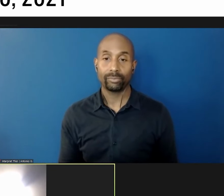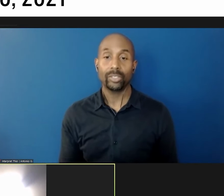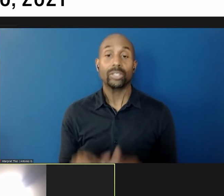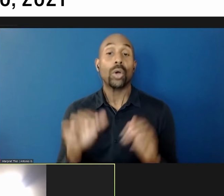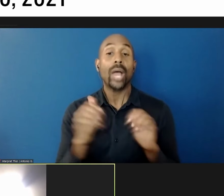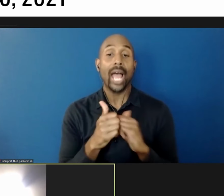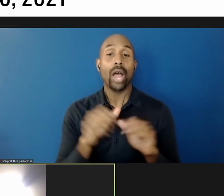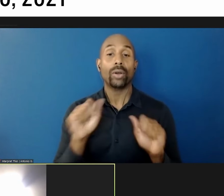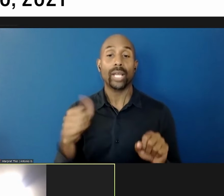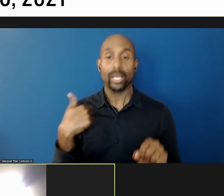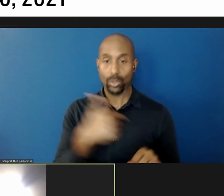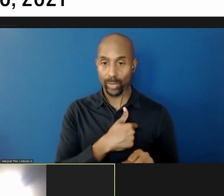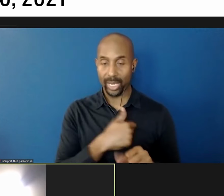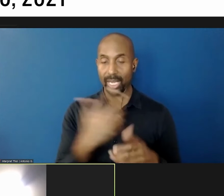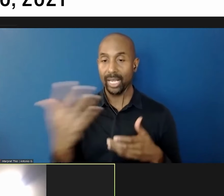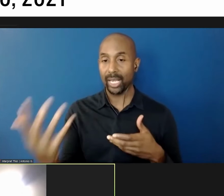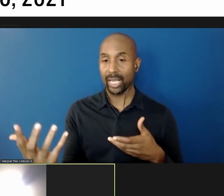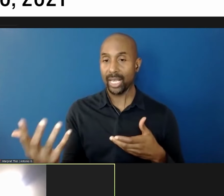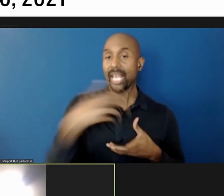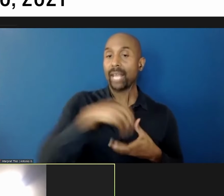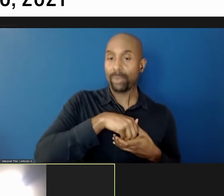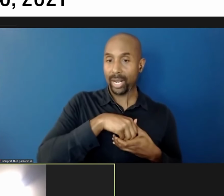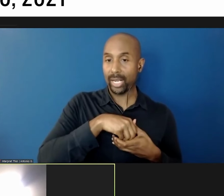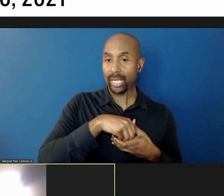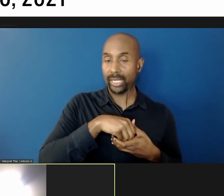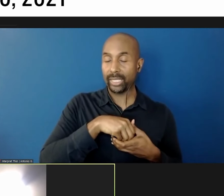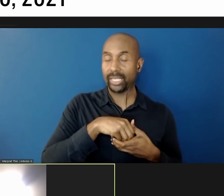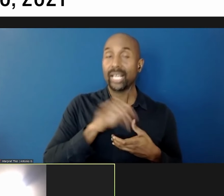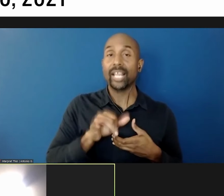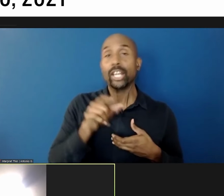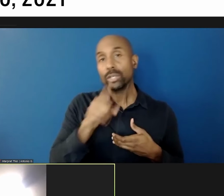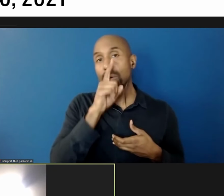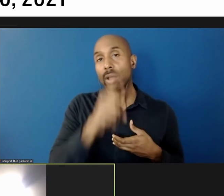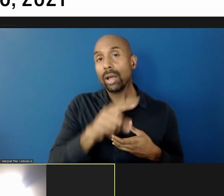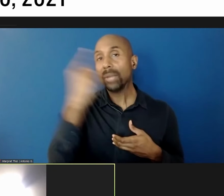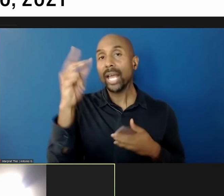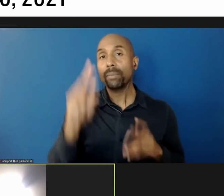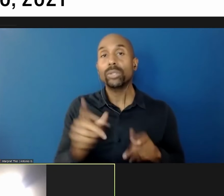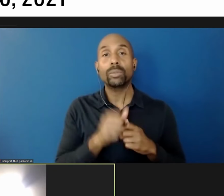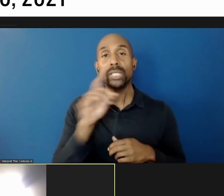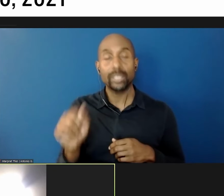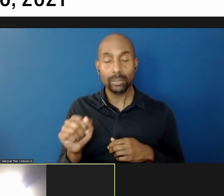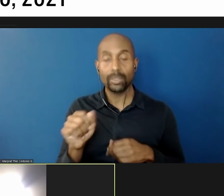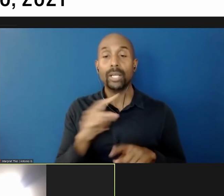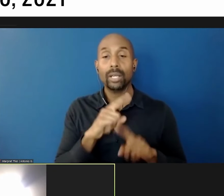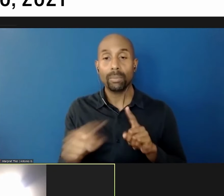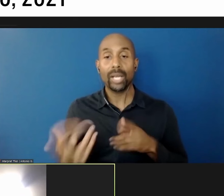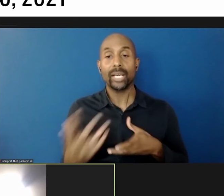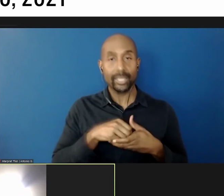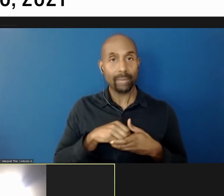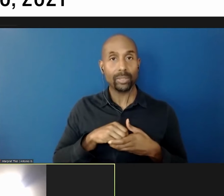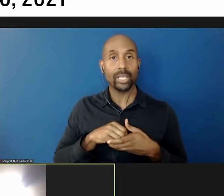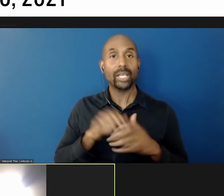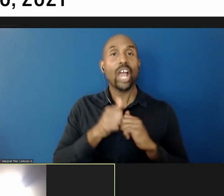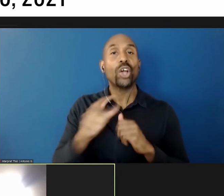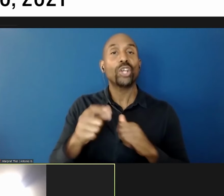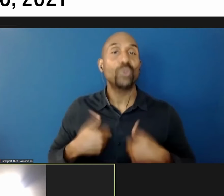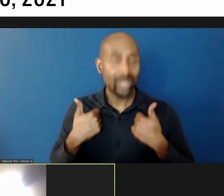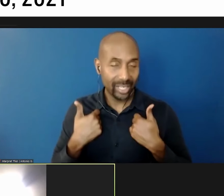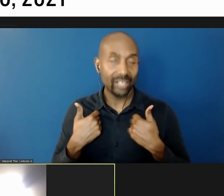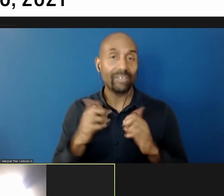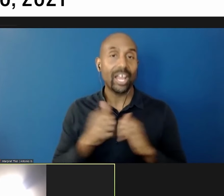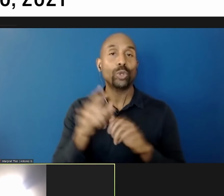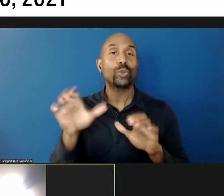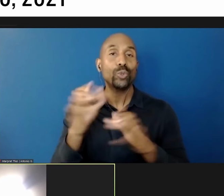a Black person with disability but embracing how you live and how you do things, it's part